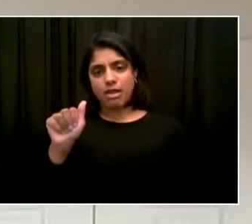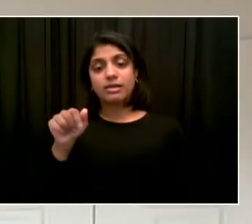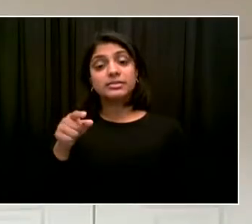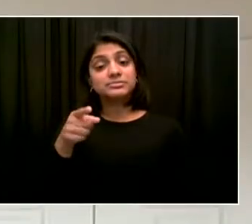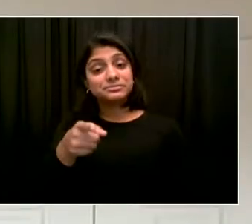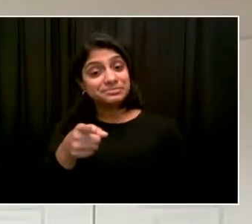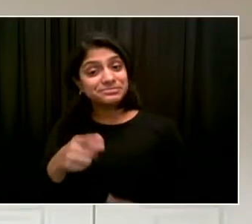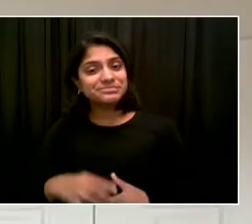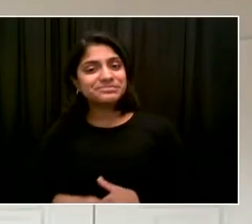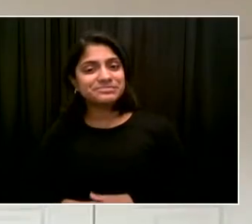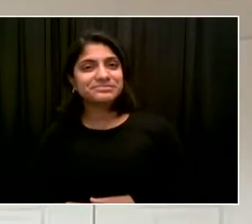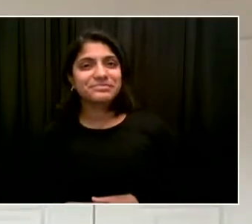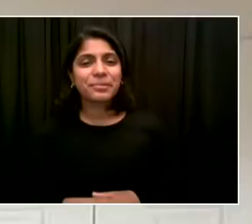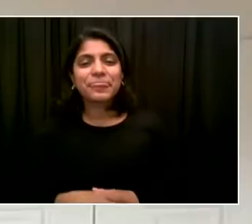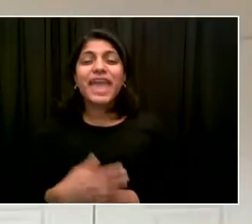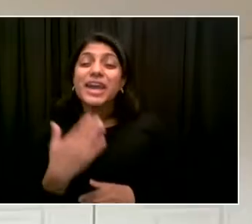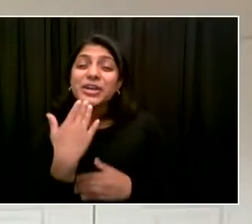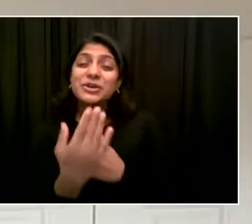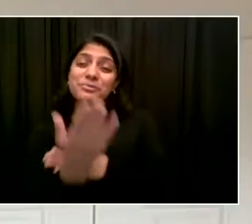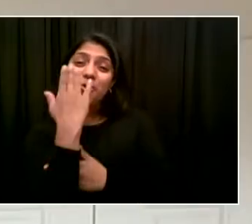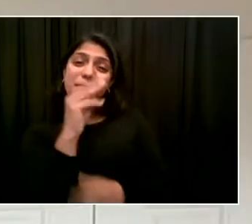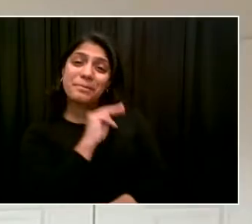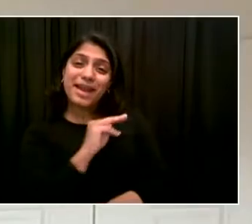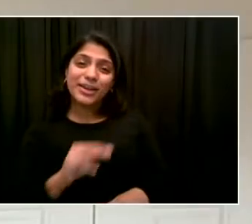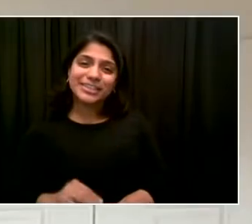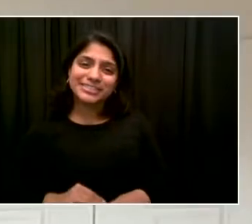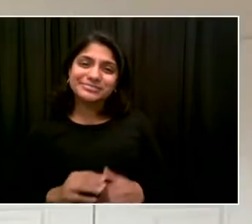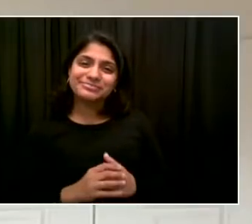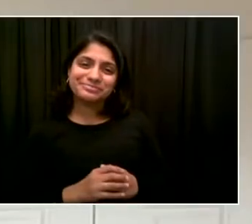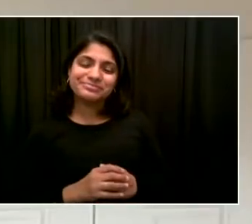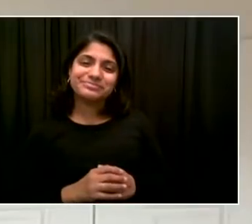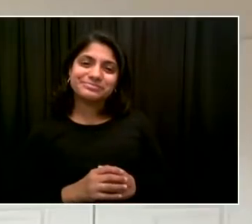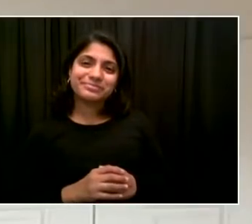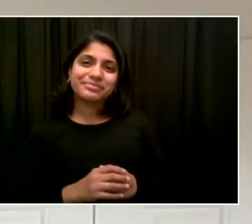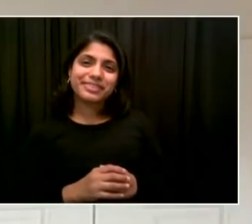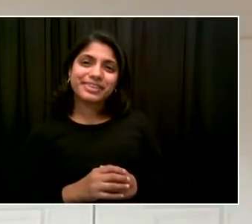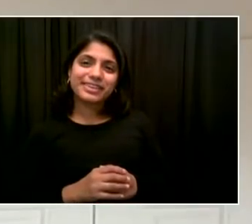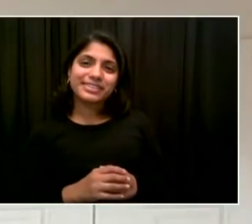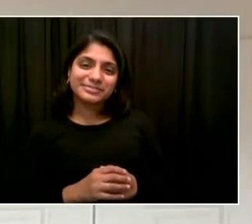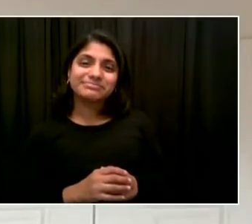CARLINO RIVERA. GOOD MORNING,